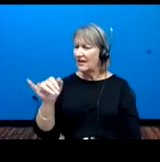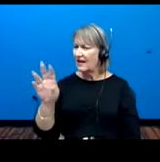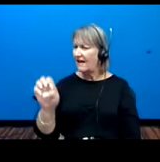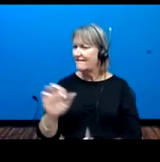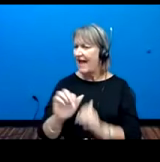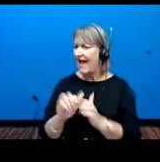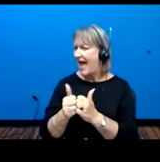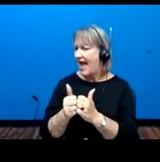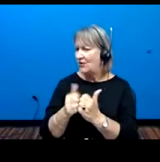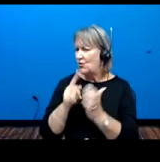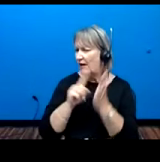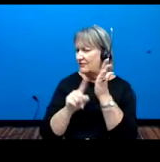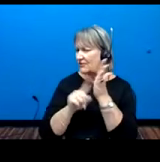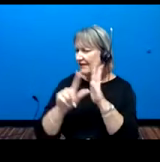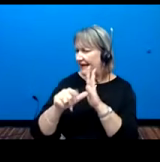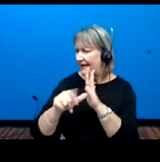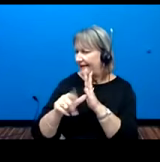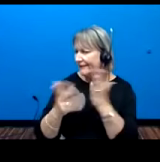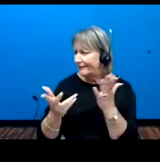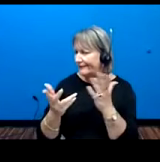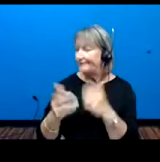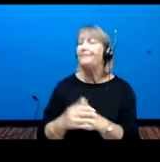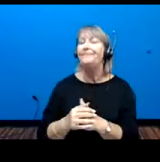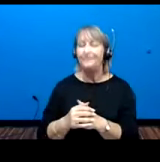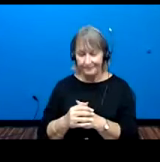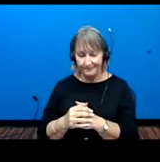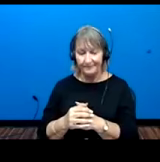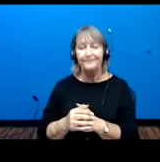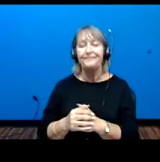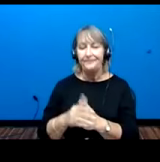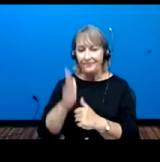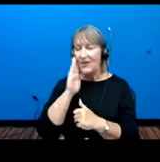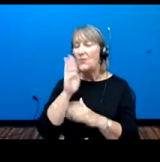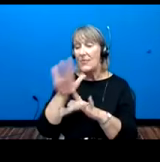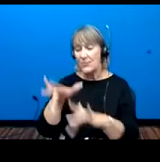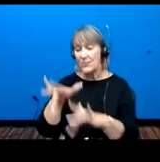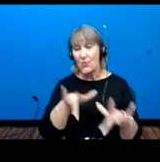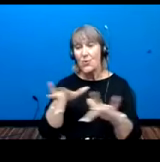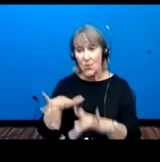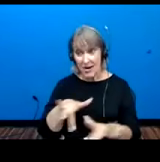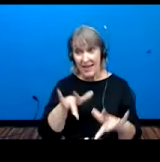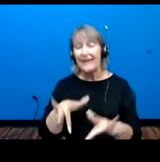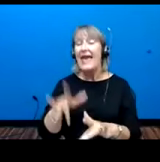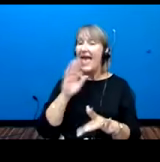Liz: Perfect. Thank you so much, Sam. So, as we mentioned, we will have the recording; we'll have the accessible PowerPoint posted.